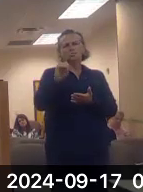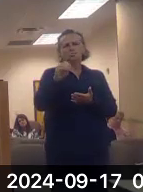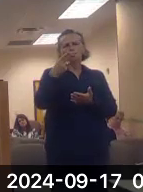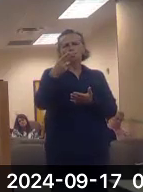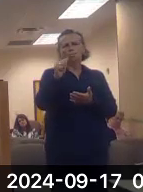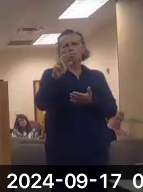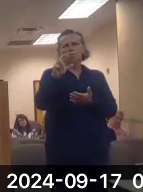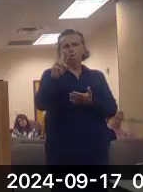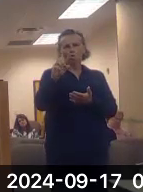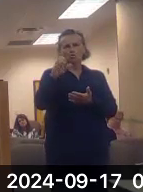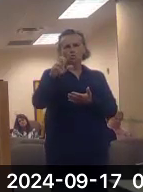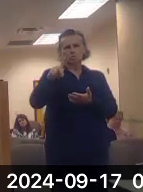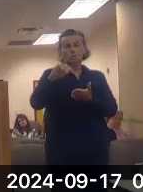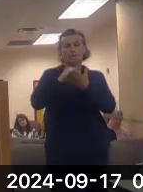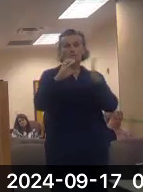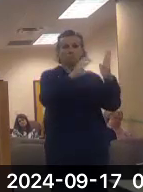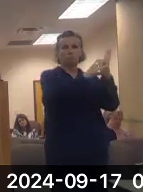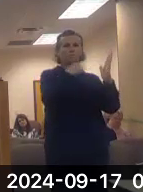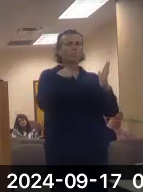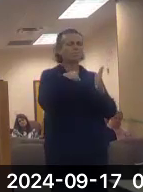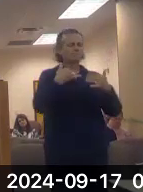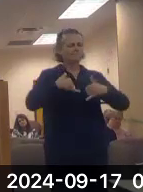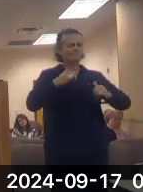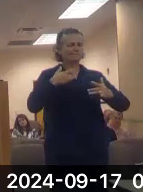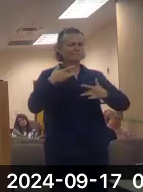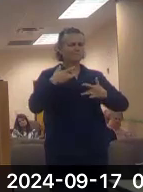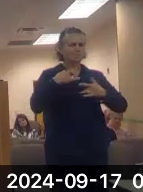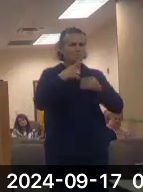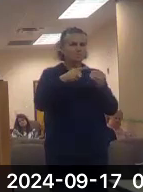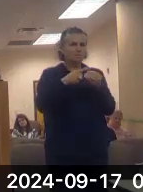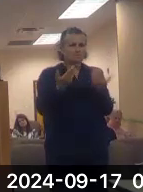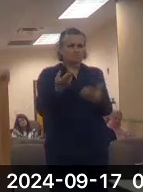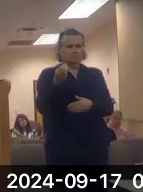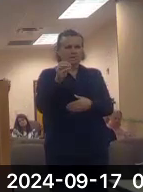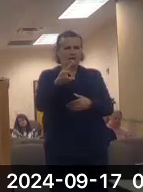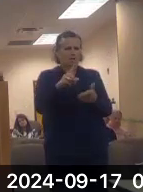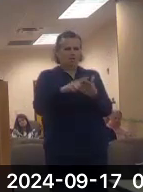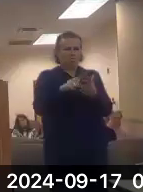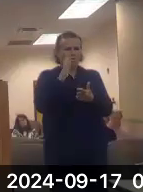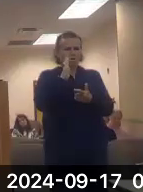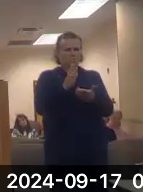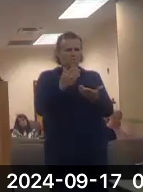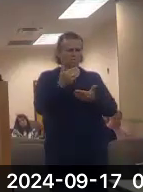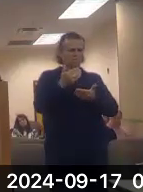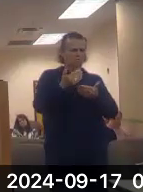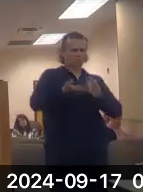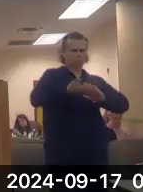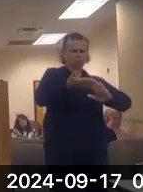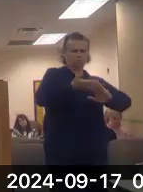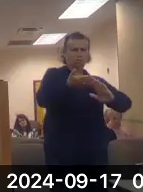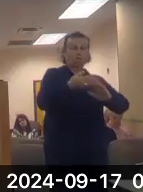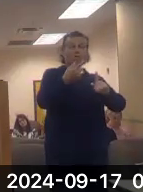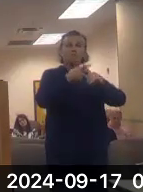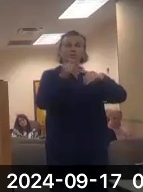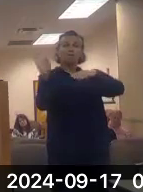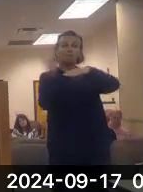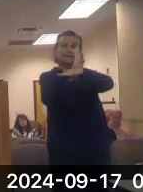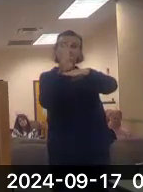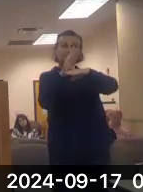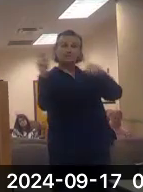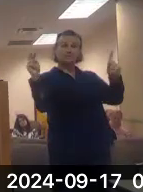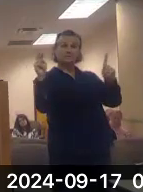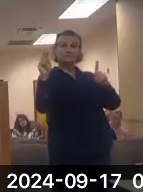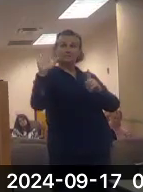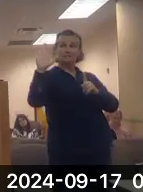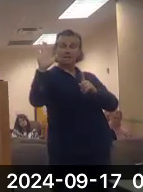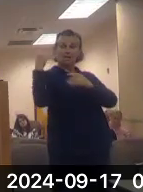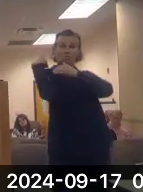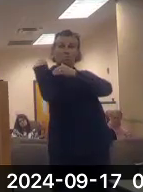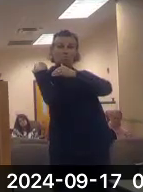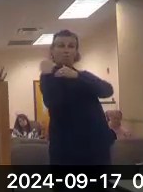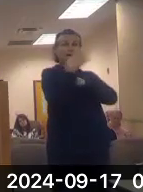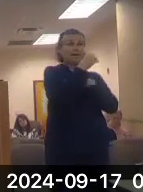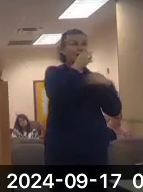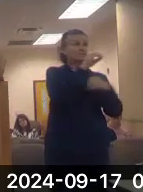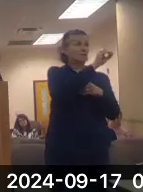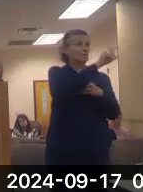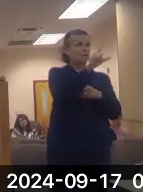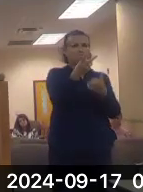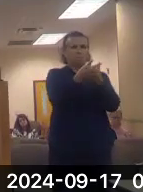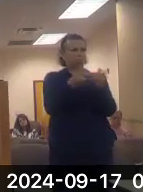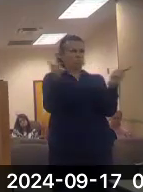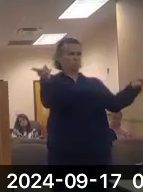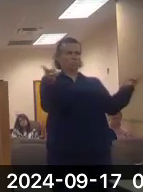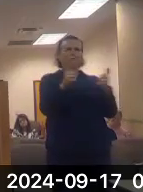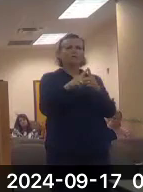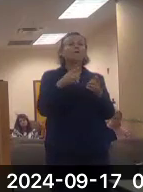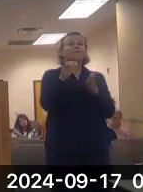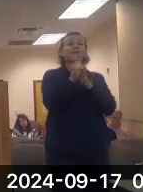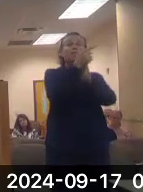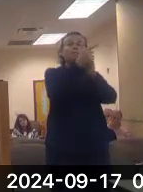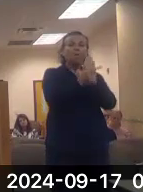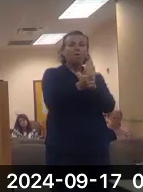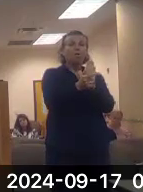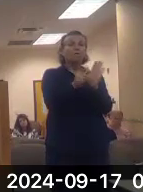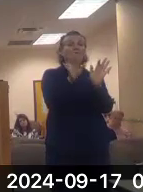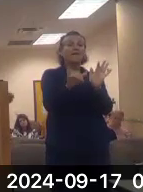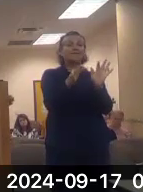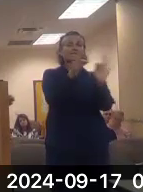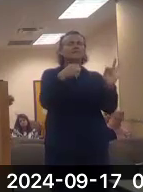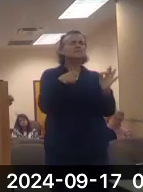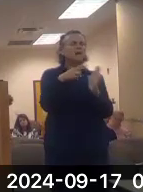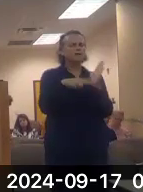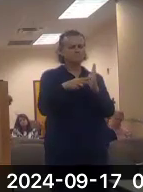Reginald Parson: which we continue to have some concerns of how it will be operationalized, both from an employer and from the Department of Labor. I just want to repeat the sentence in the statute. I've read it probably a hundred times.